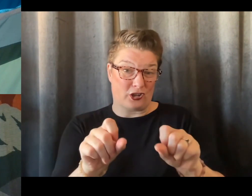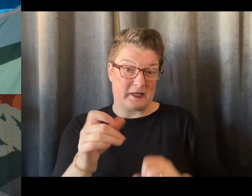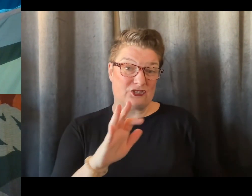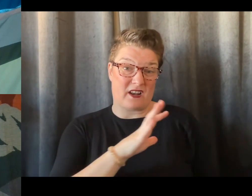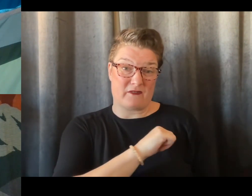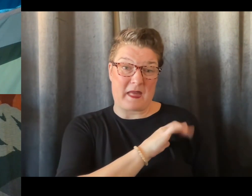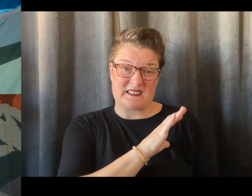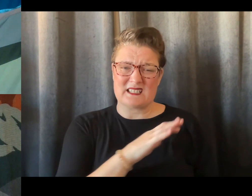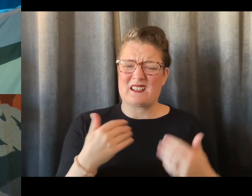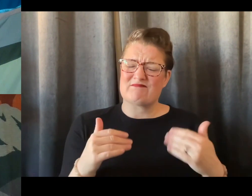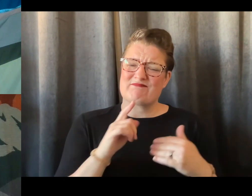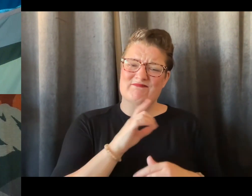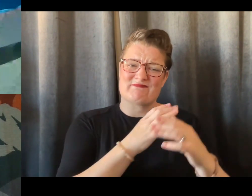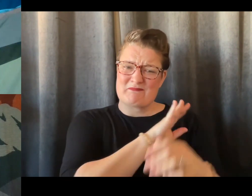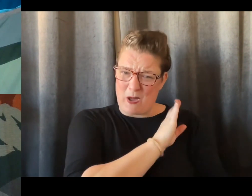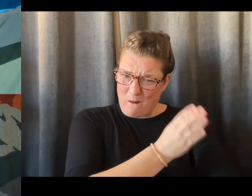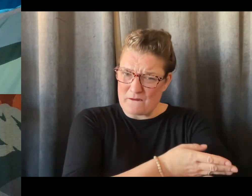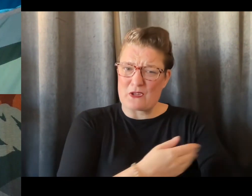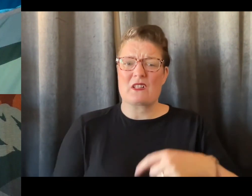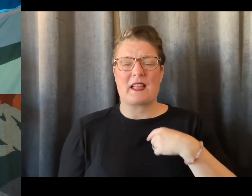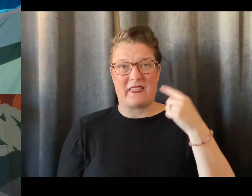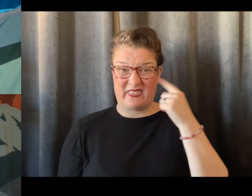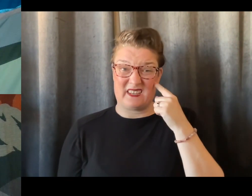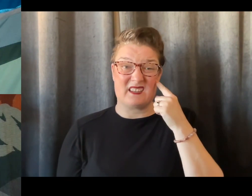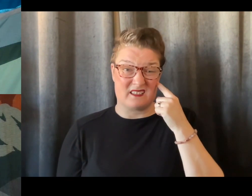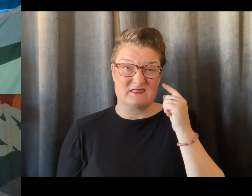And I think there's something too about, I mean, I know for myself, it